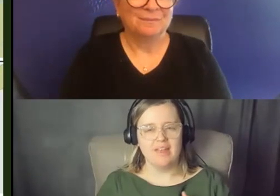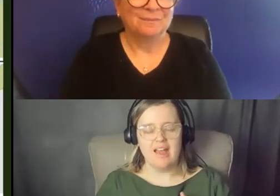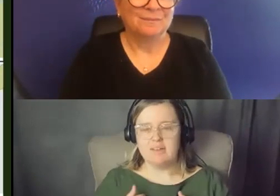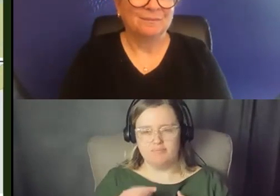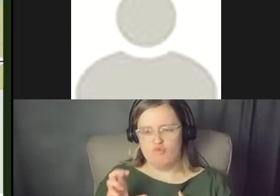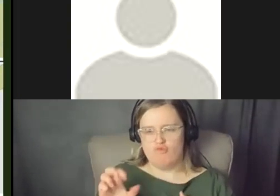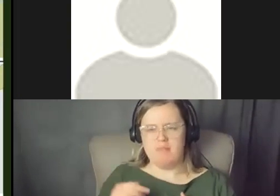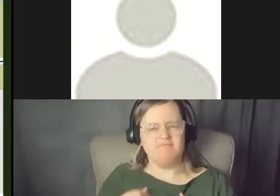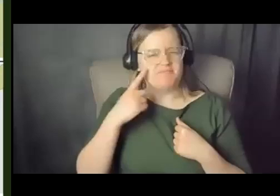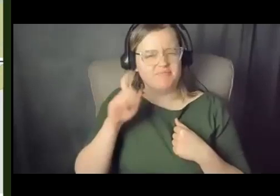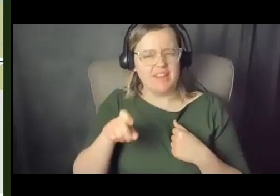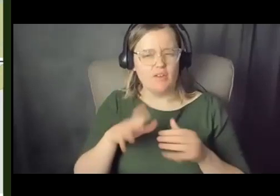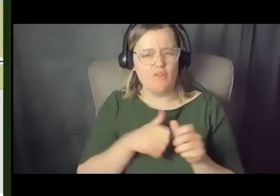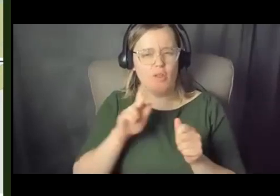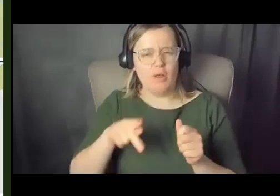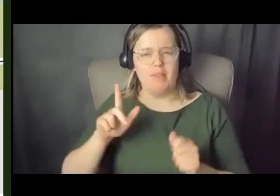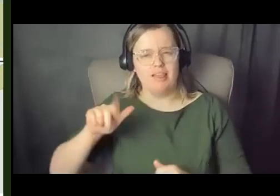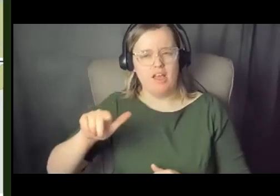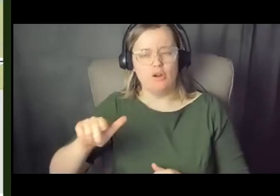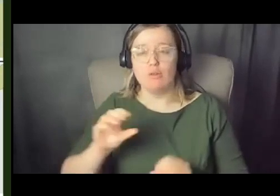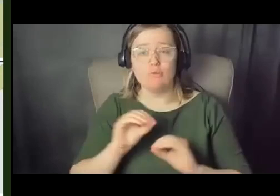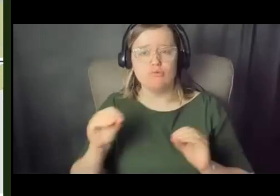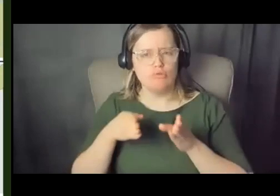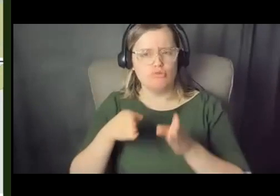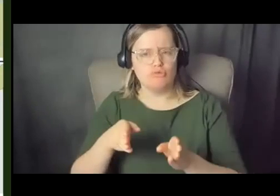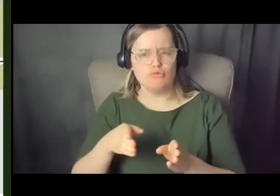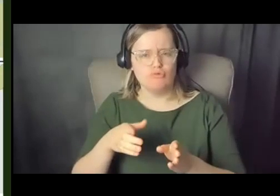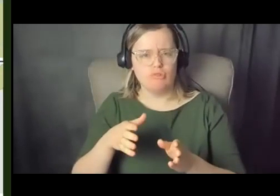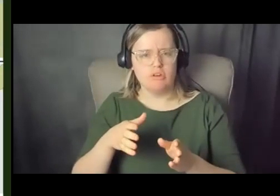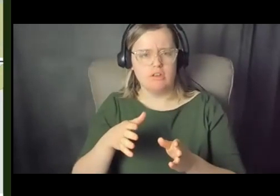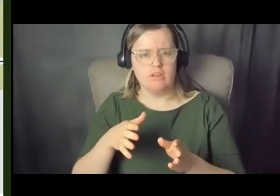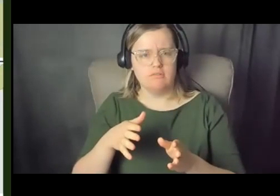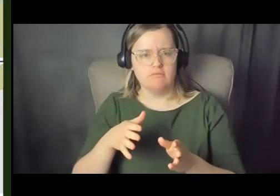later, I don't remember. There is no street right there along Coal Creek Parkway.